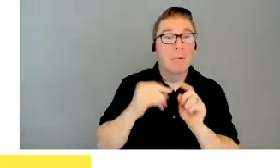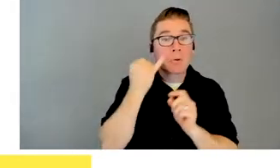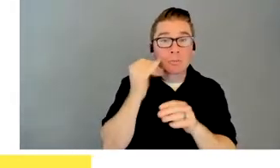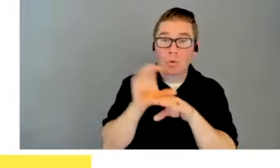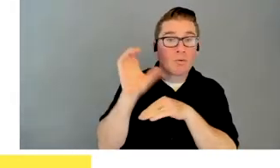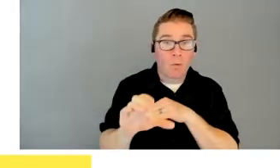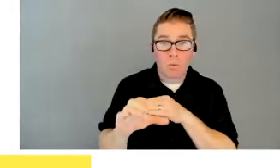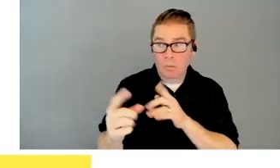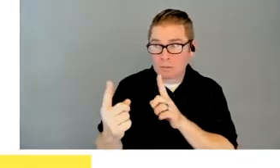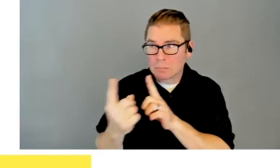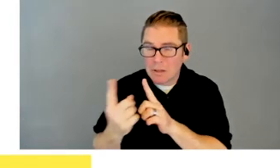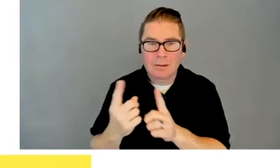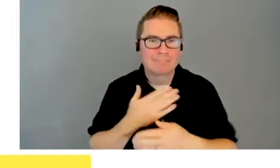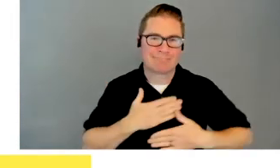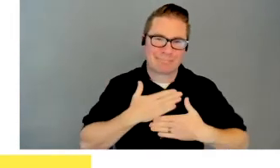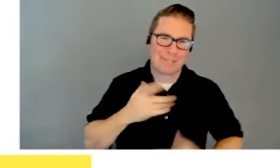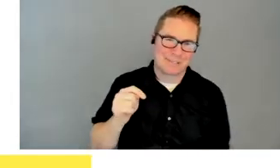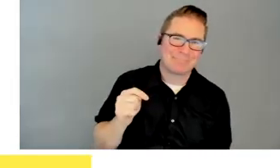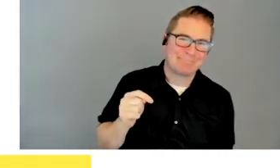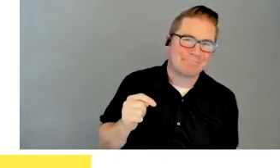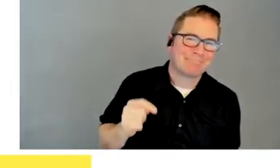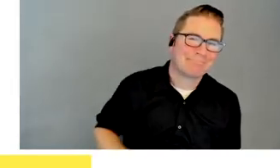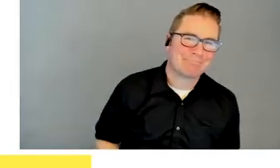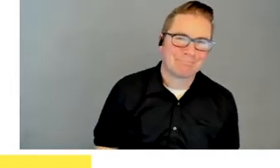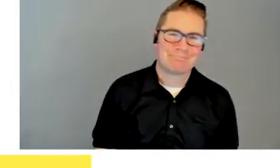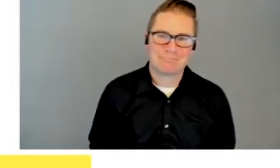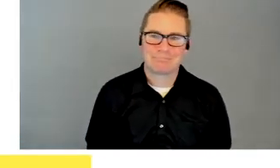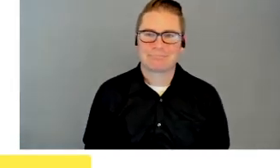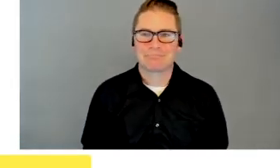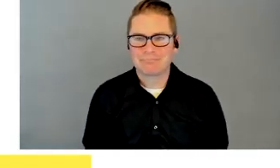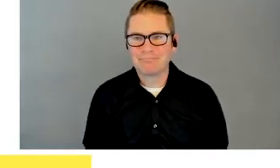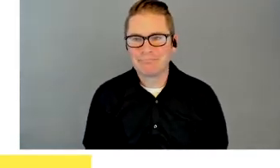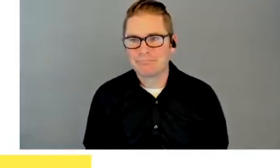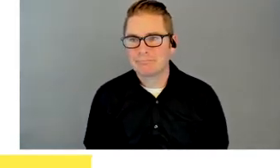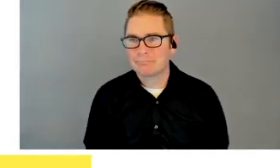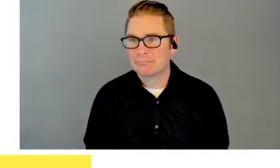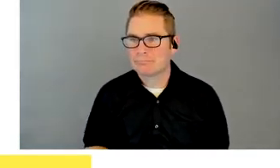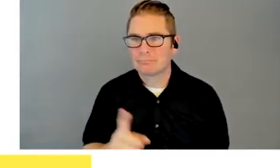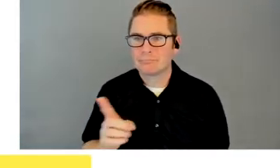they really appreciate so. Oh, I'm sorry.